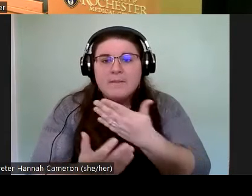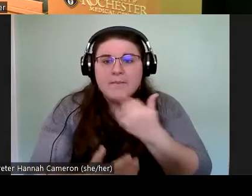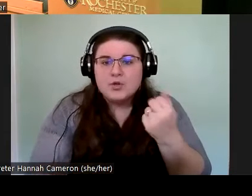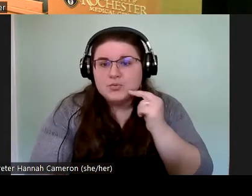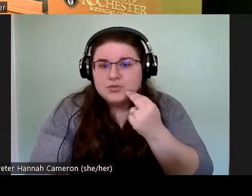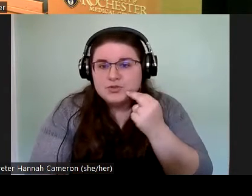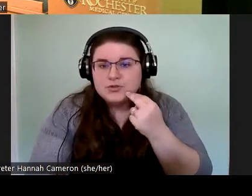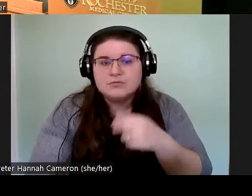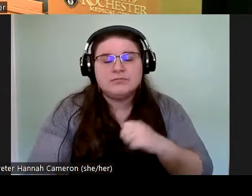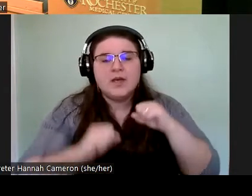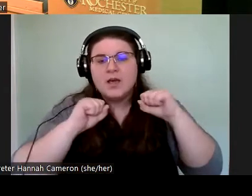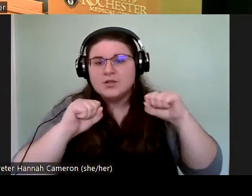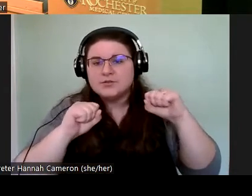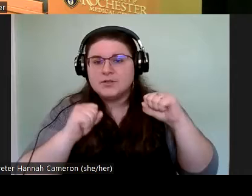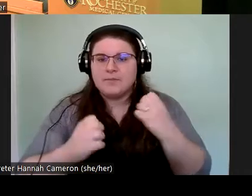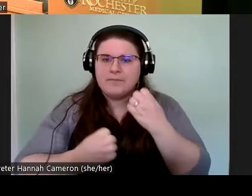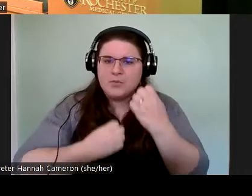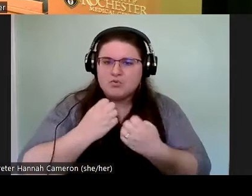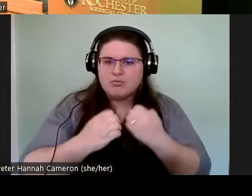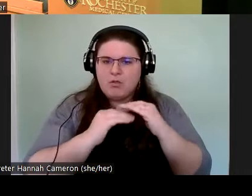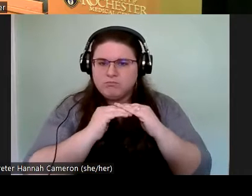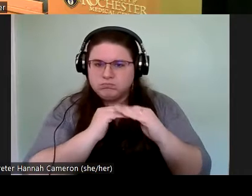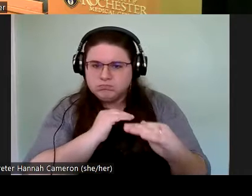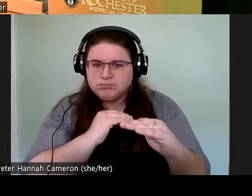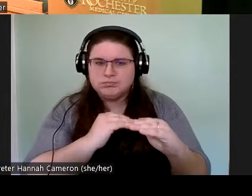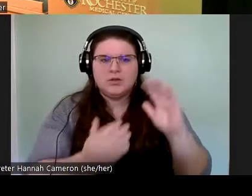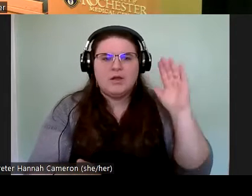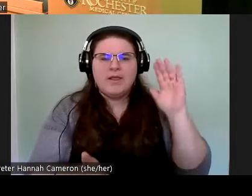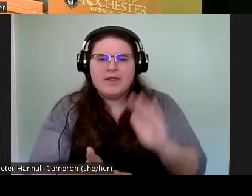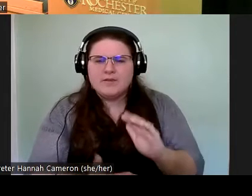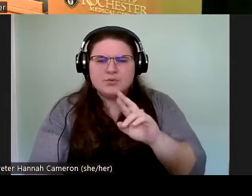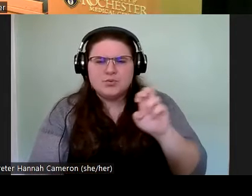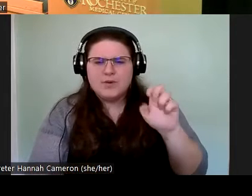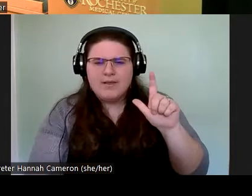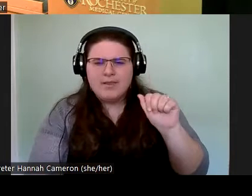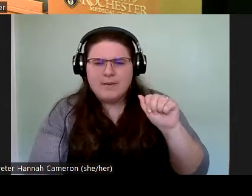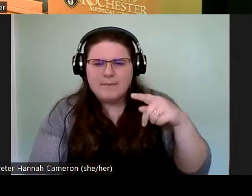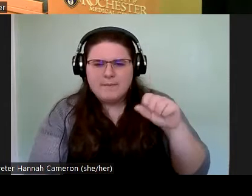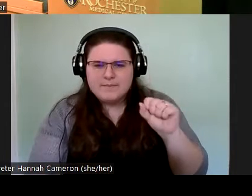maintain emotional stability and actually reducing relapses um think about people in your lives that